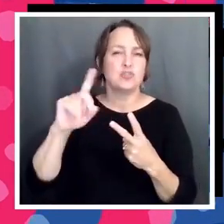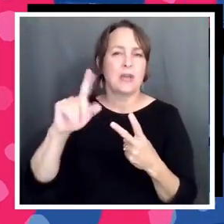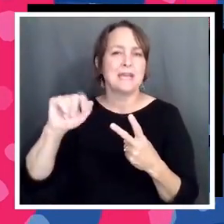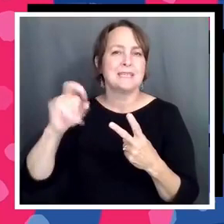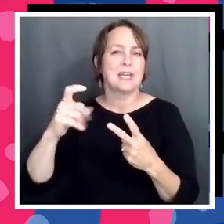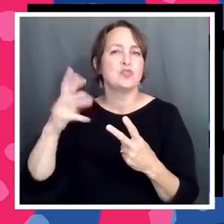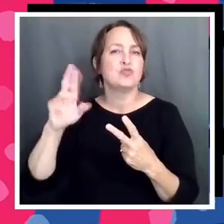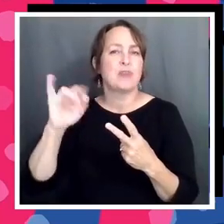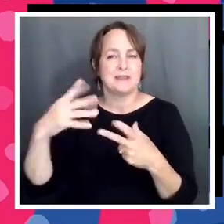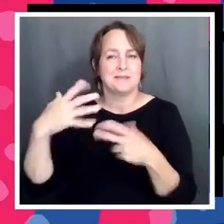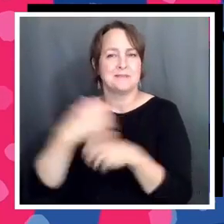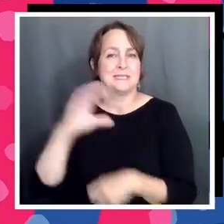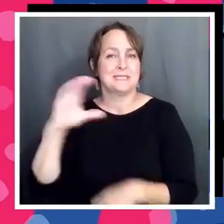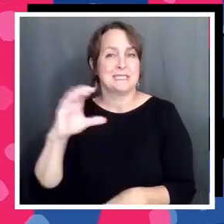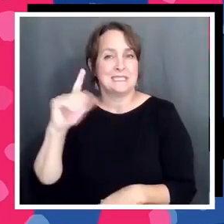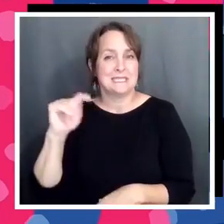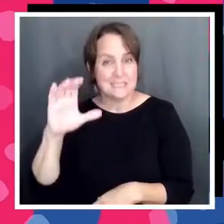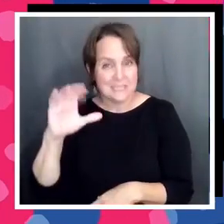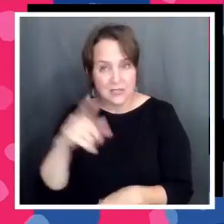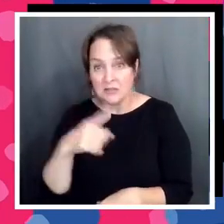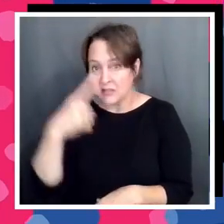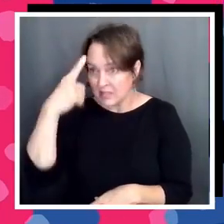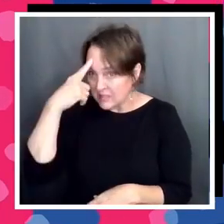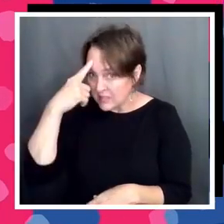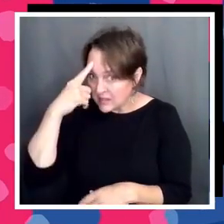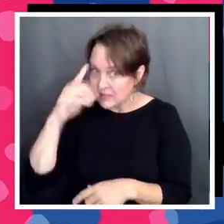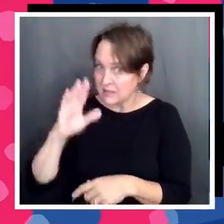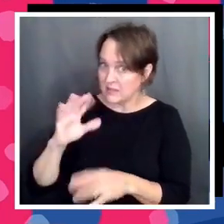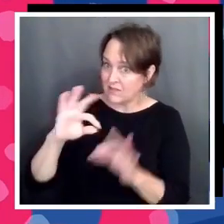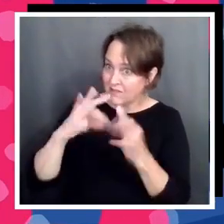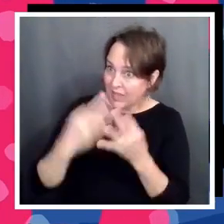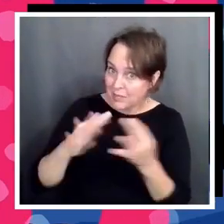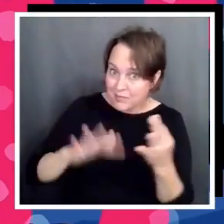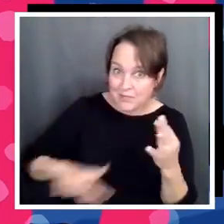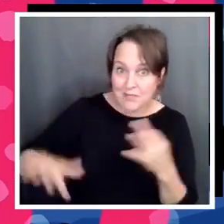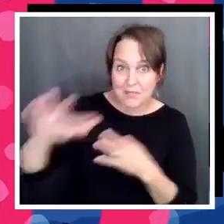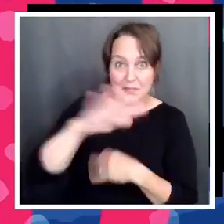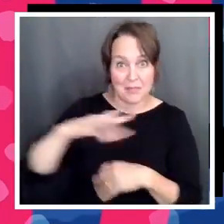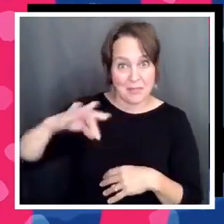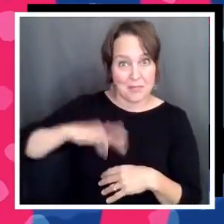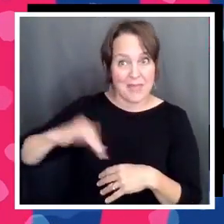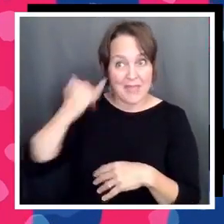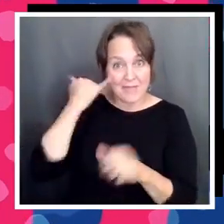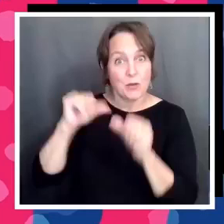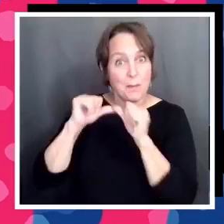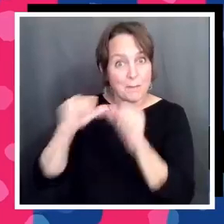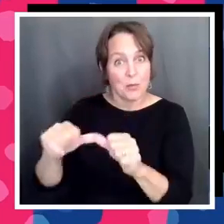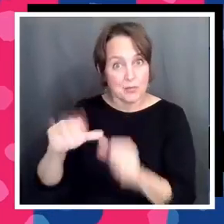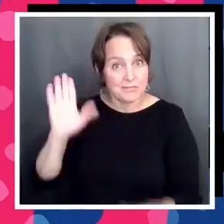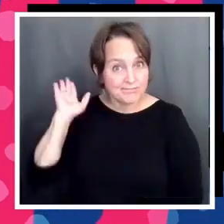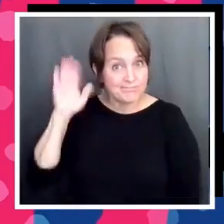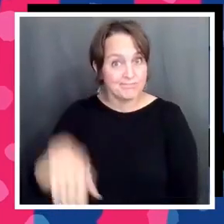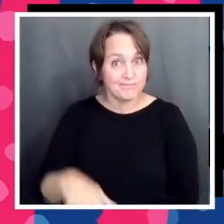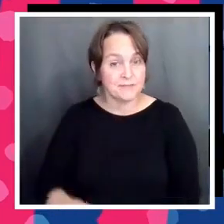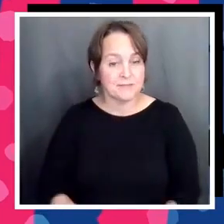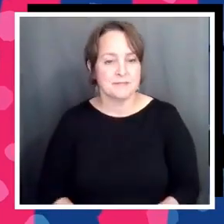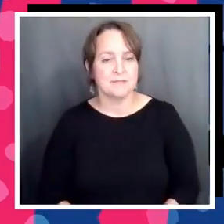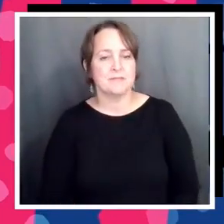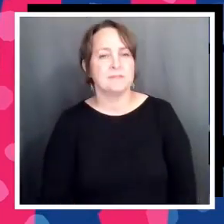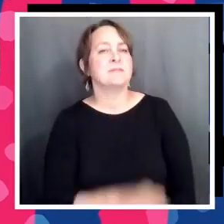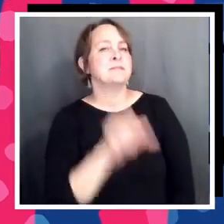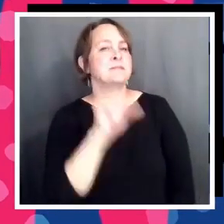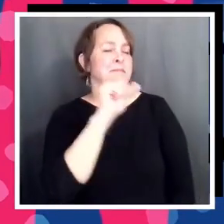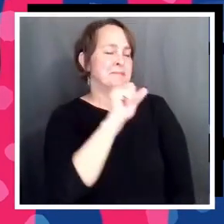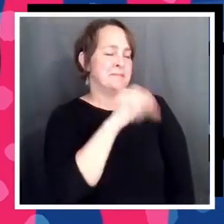MAJOR CHANGE.